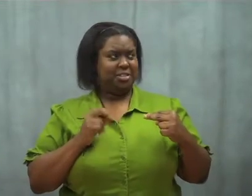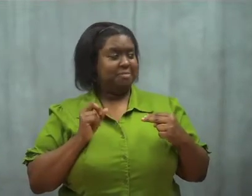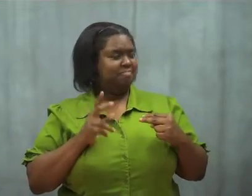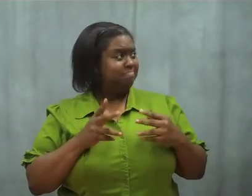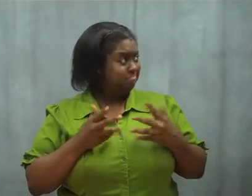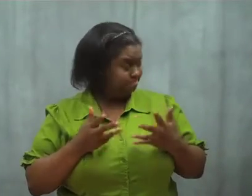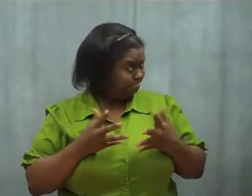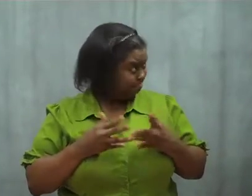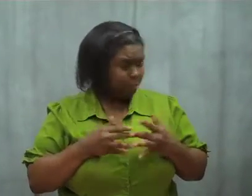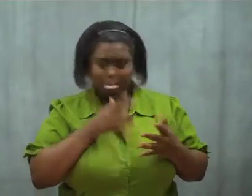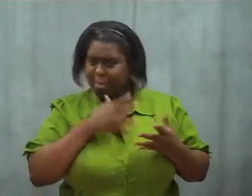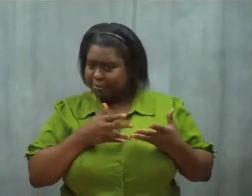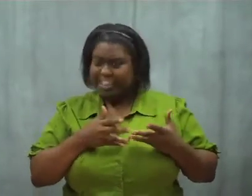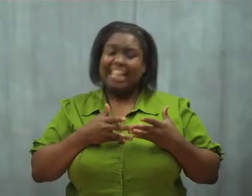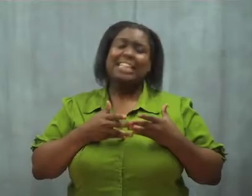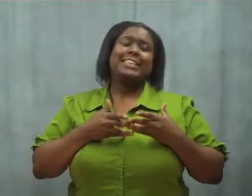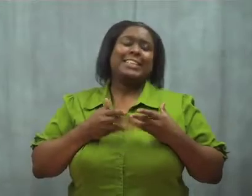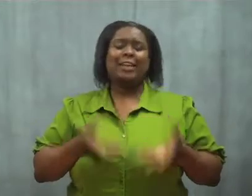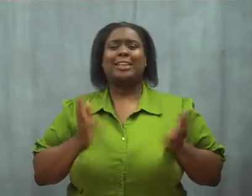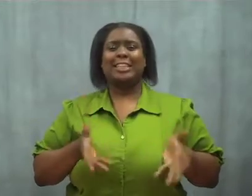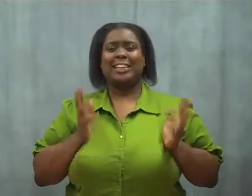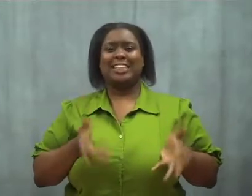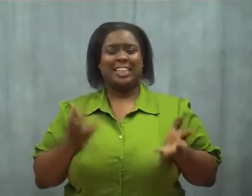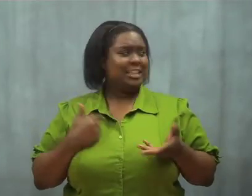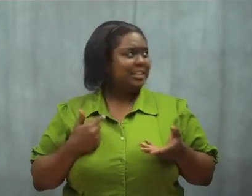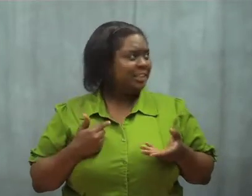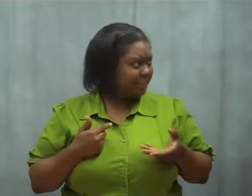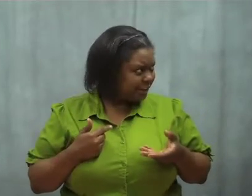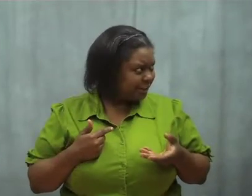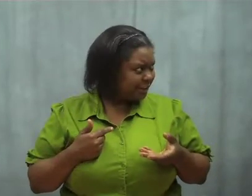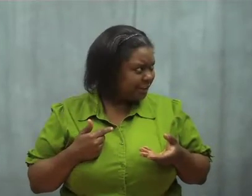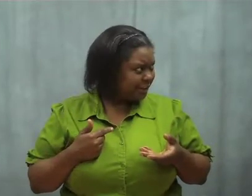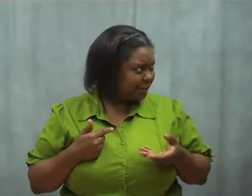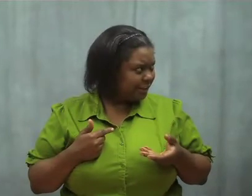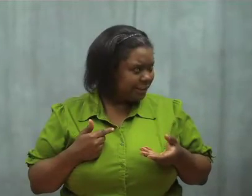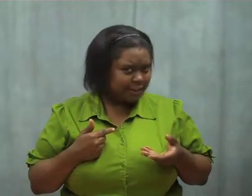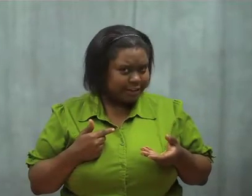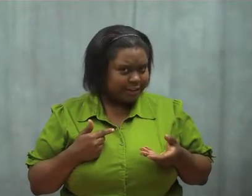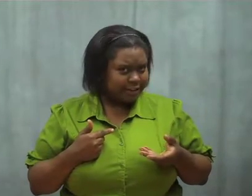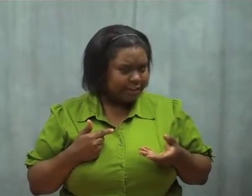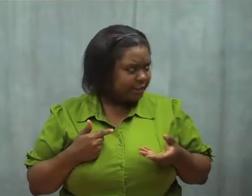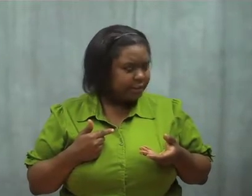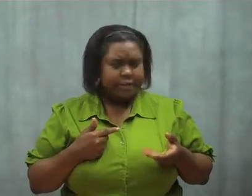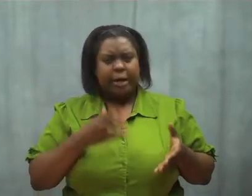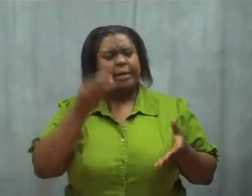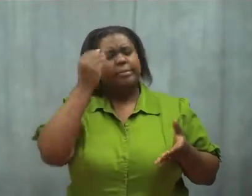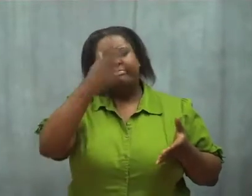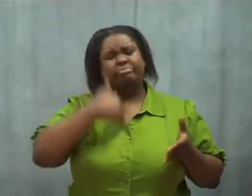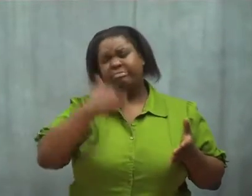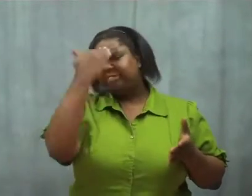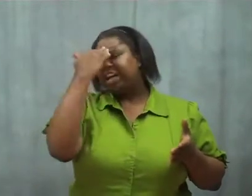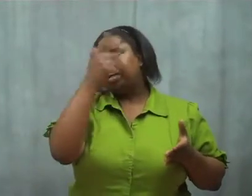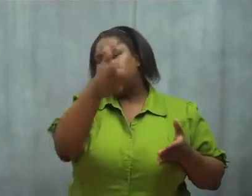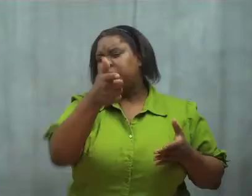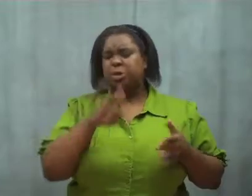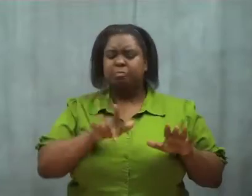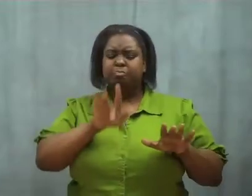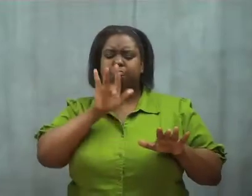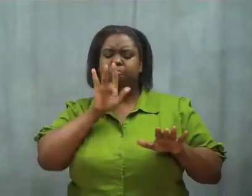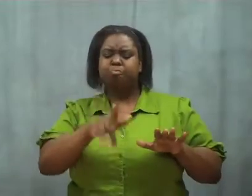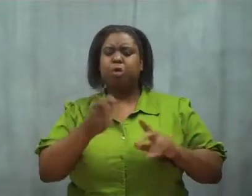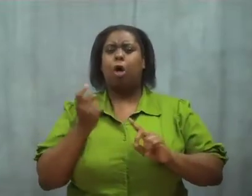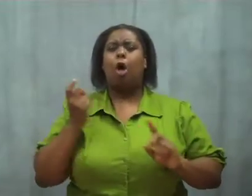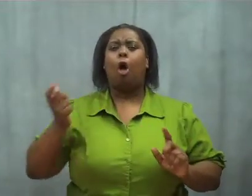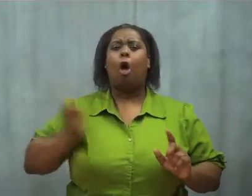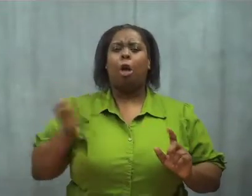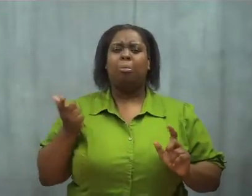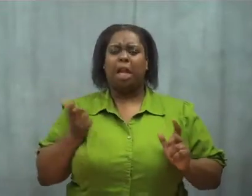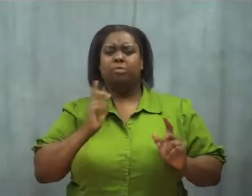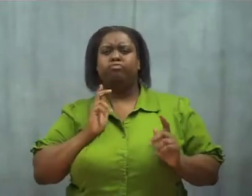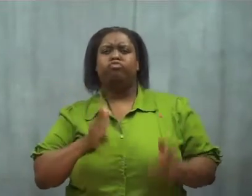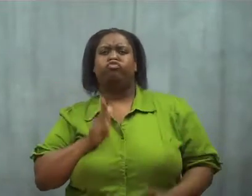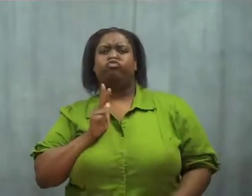She went on to chat some more.